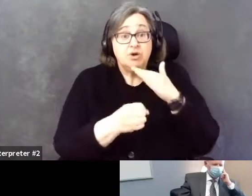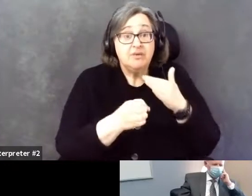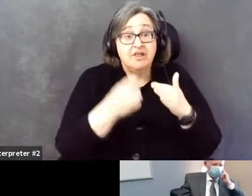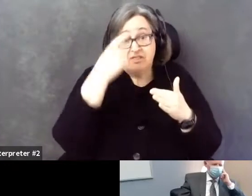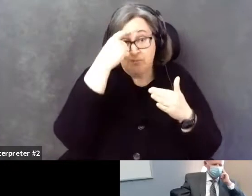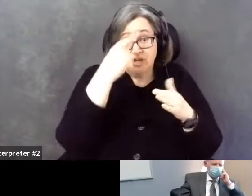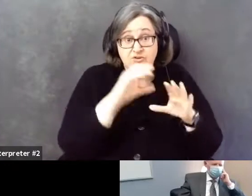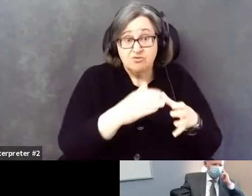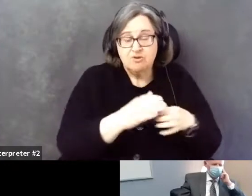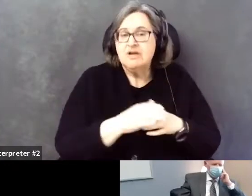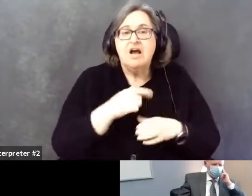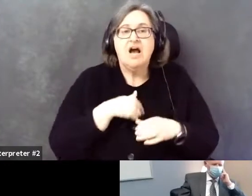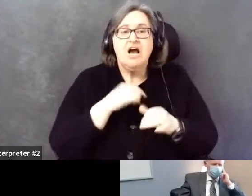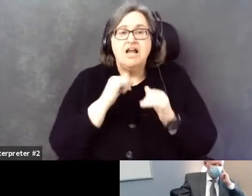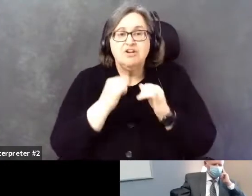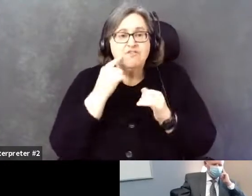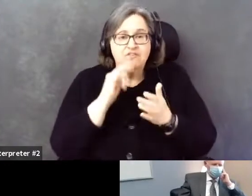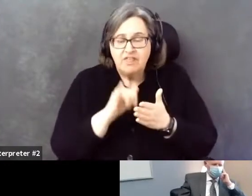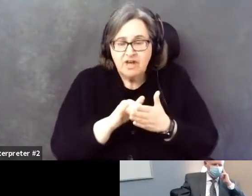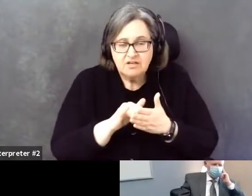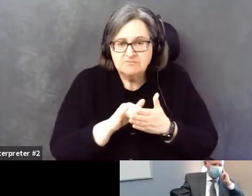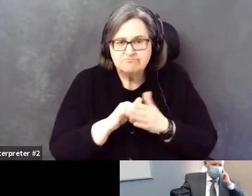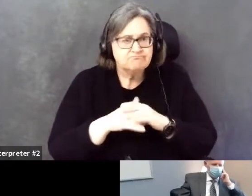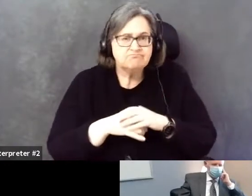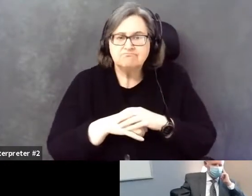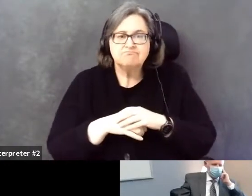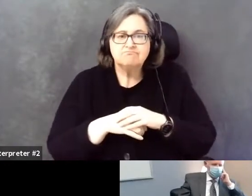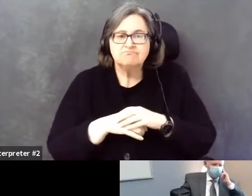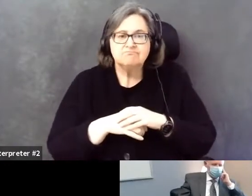I interviewed for that. They said they